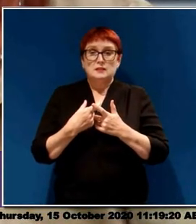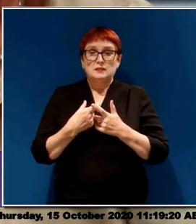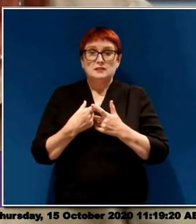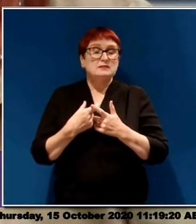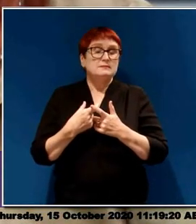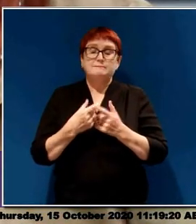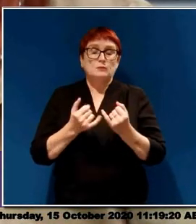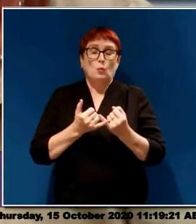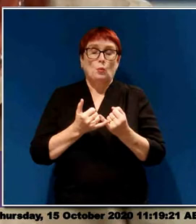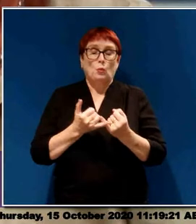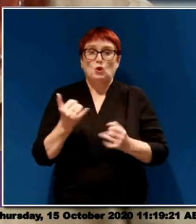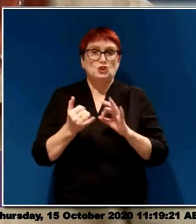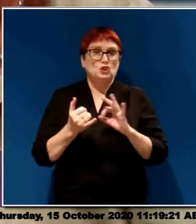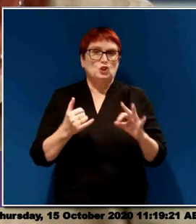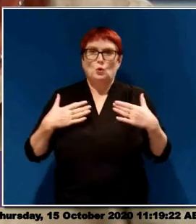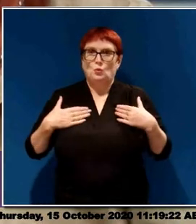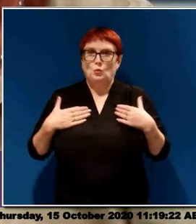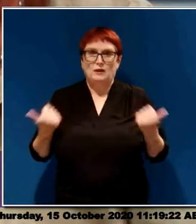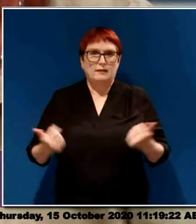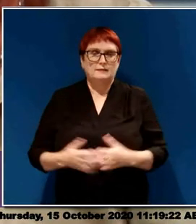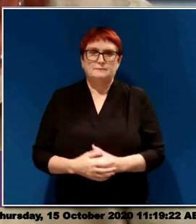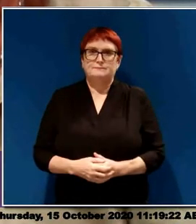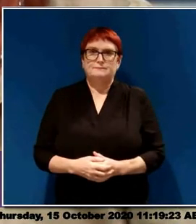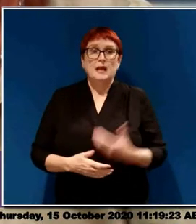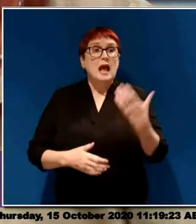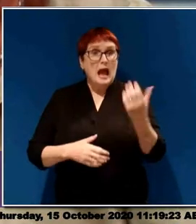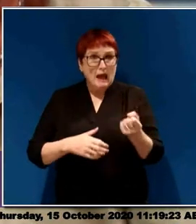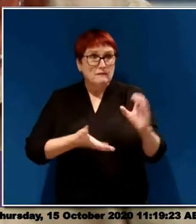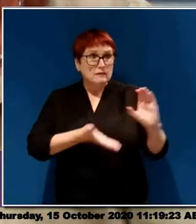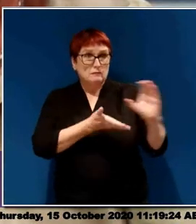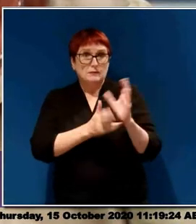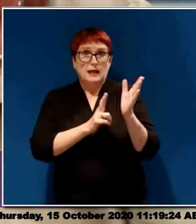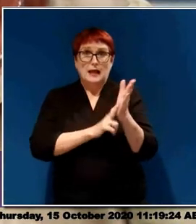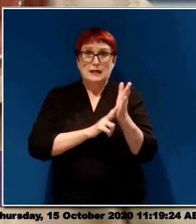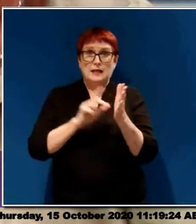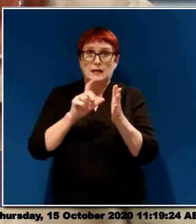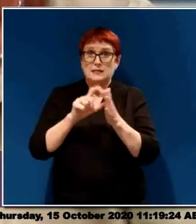He does have the NDIS which we're so thankful, and has carers that come.